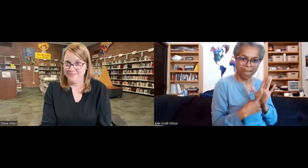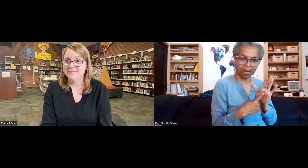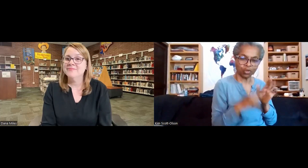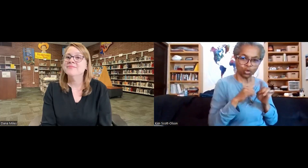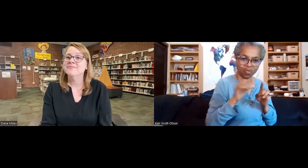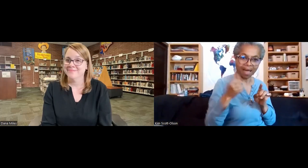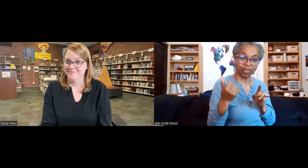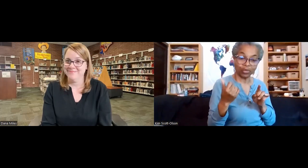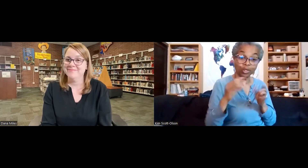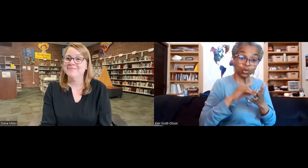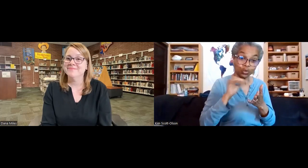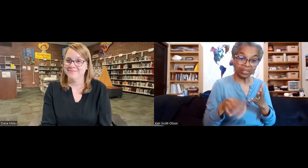When the teacher models that,